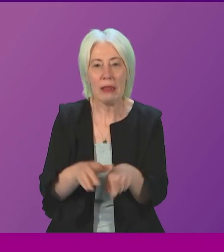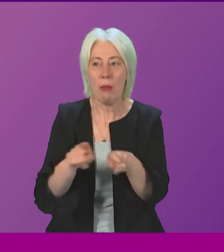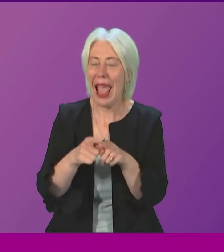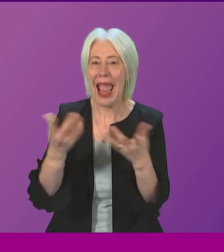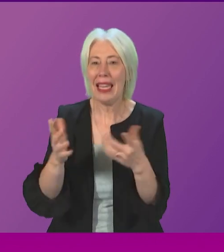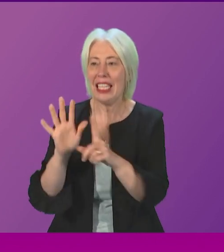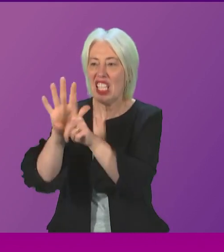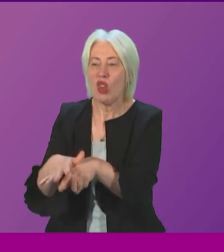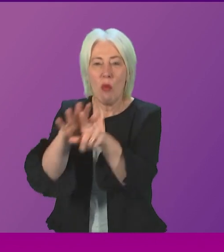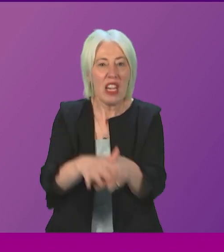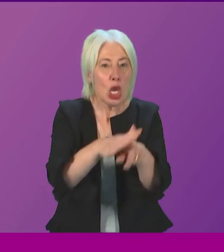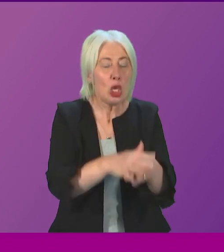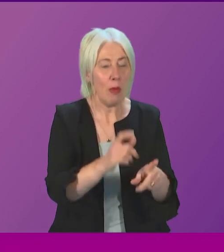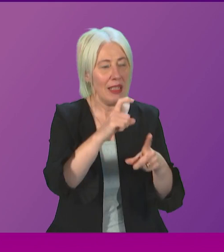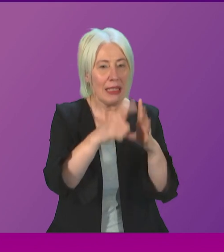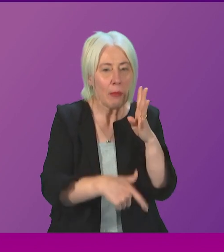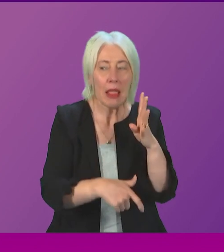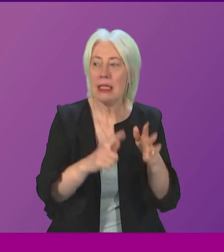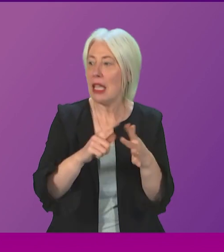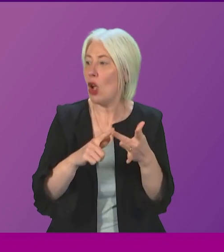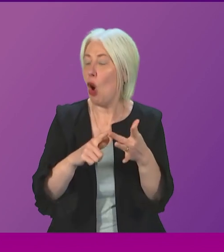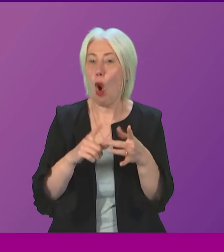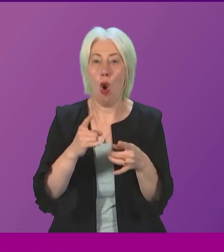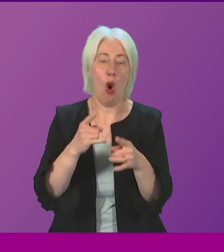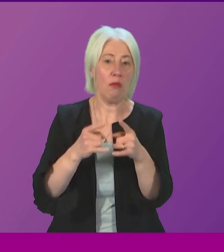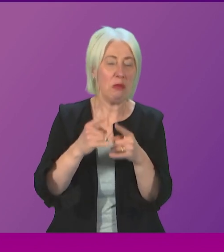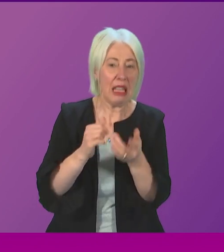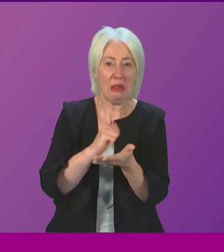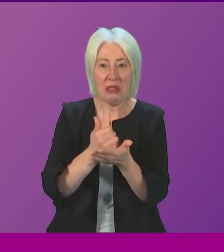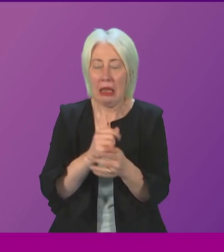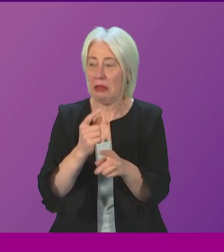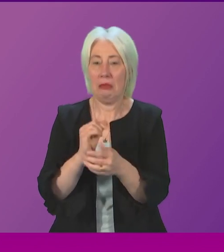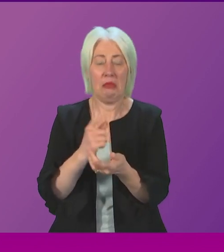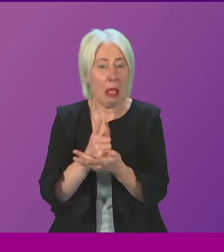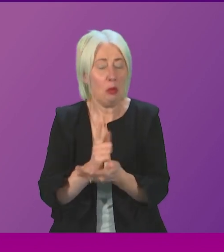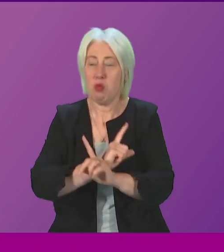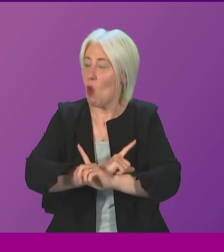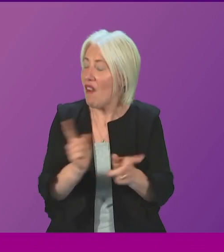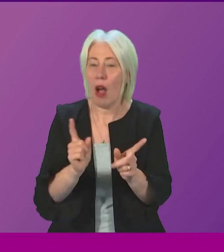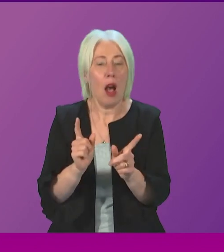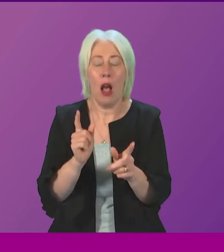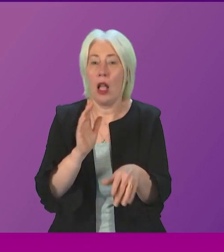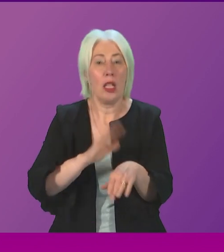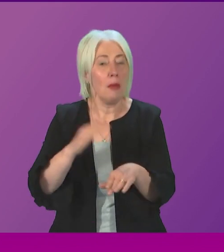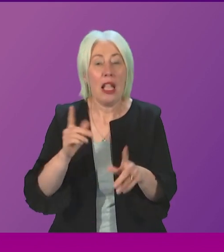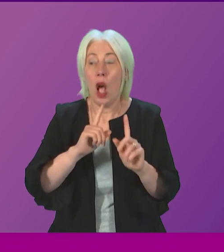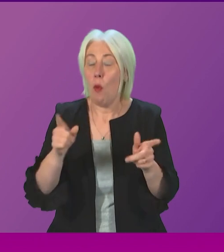for many people because of disability or sexual orientation or because they are women.